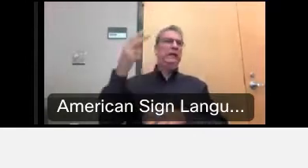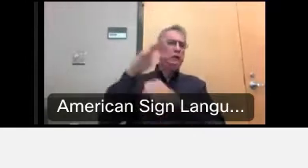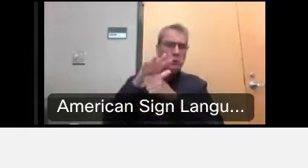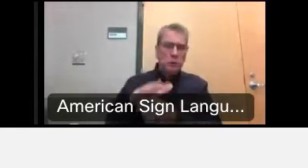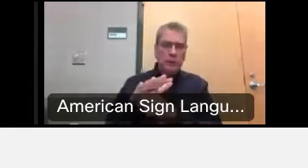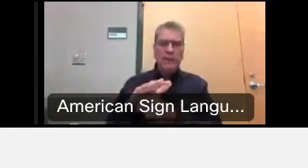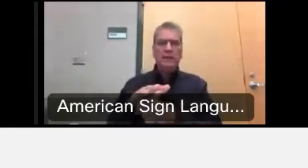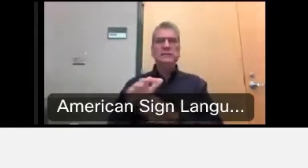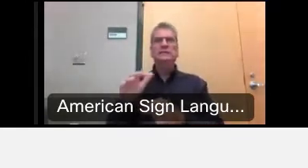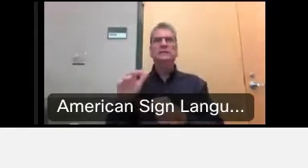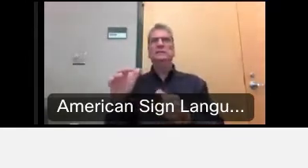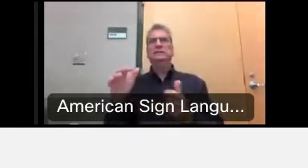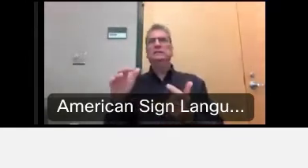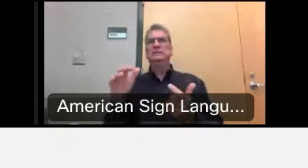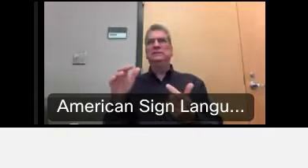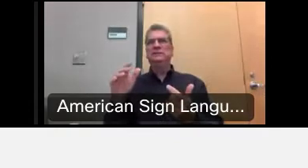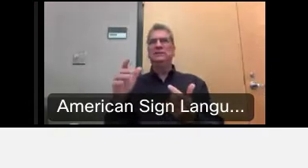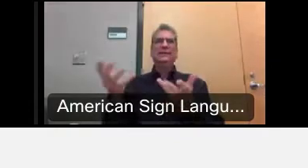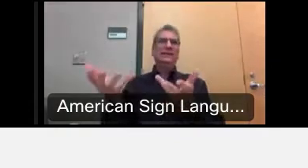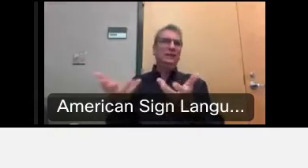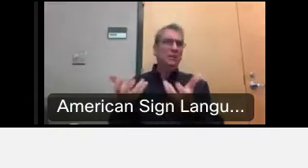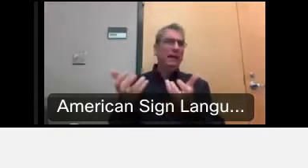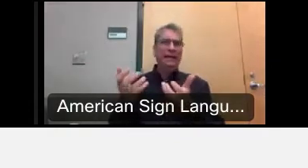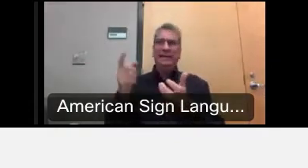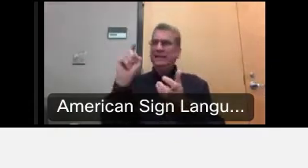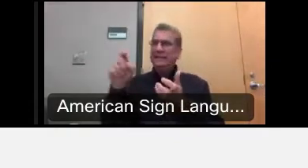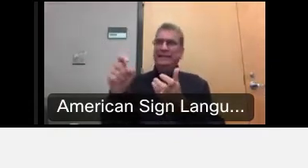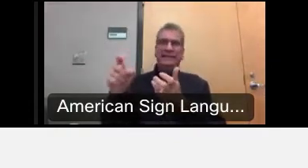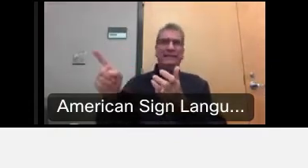especially when the demand for things went through the roof. And the supply wasn't there,